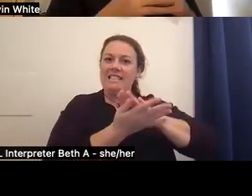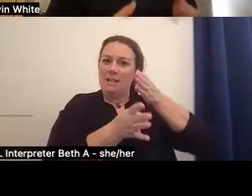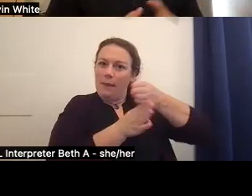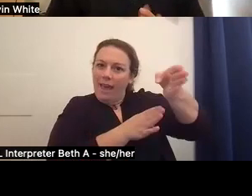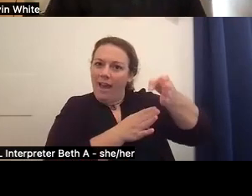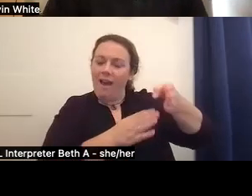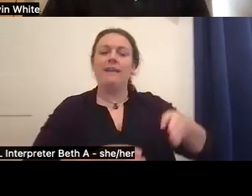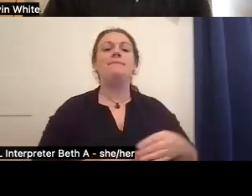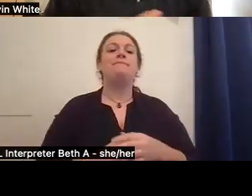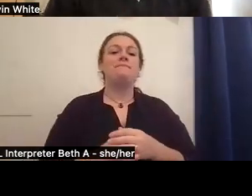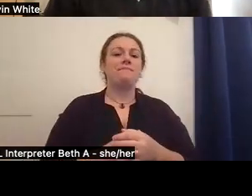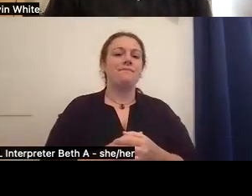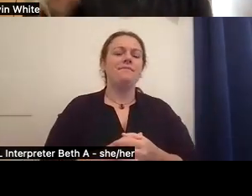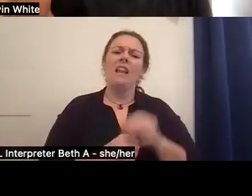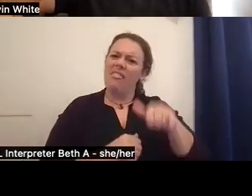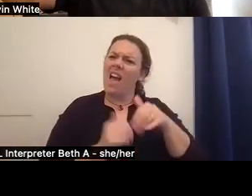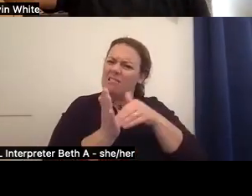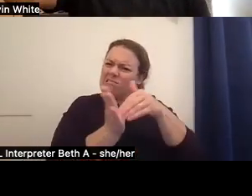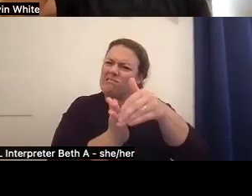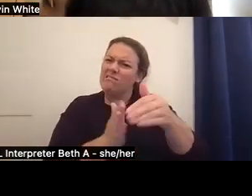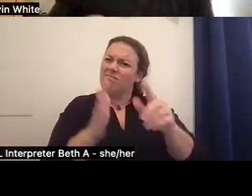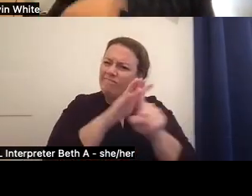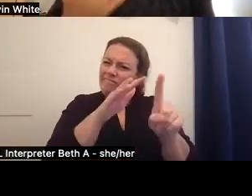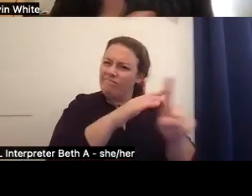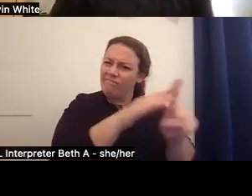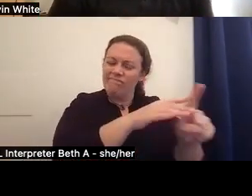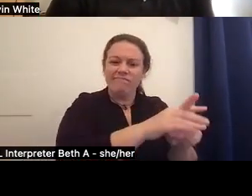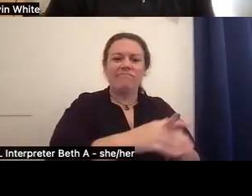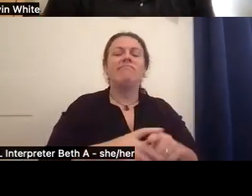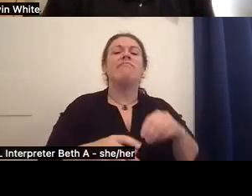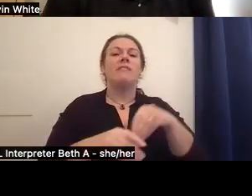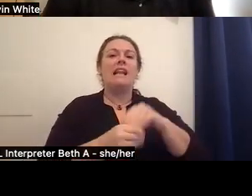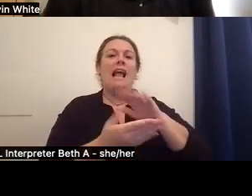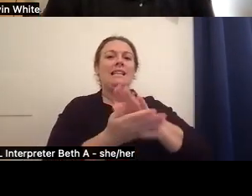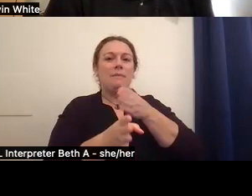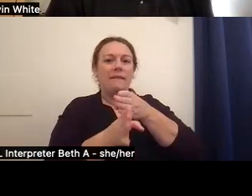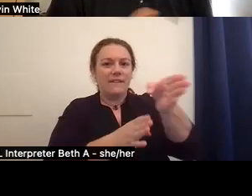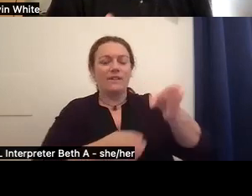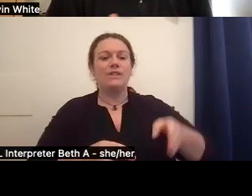and so, today, Indigenous peoples, communities, and individuals and scholars like myself are